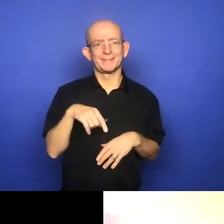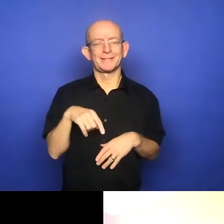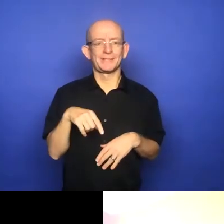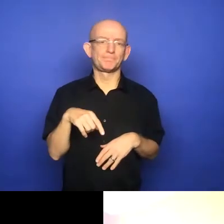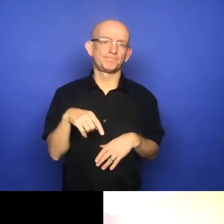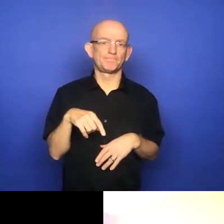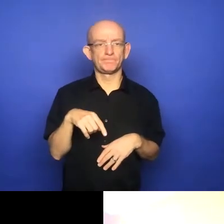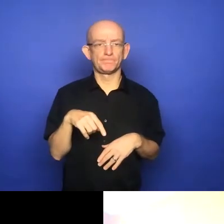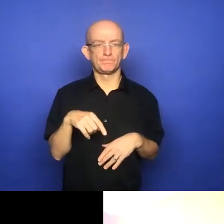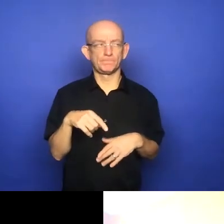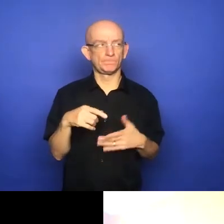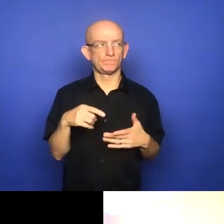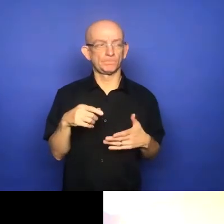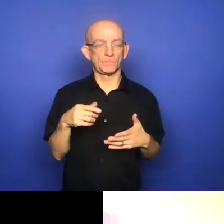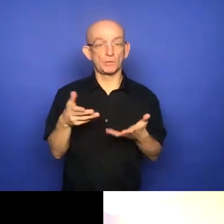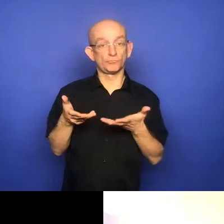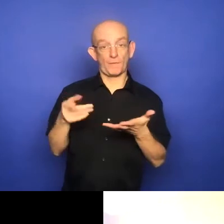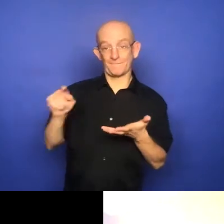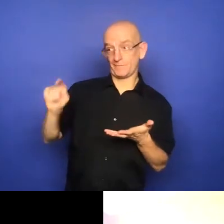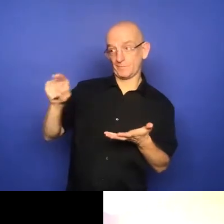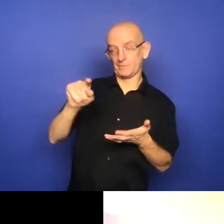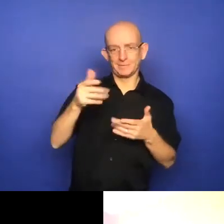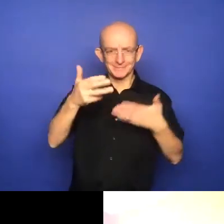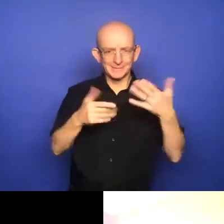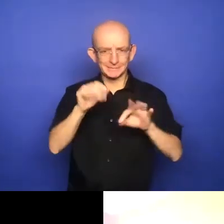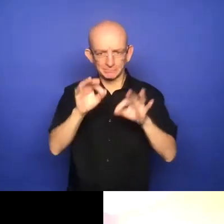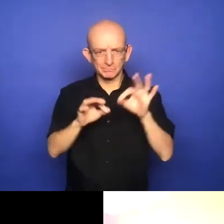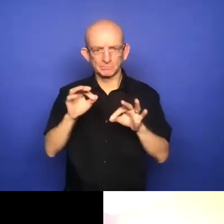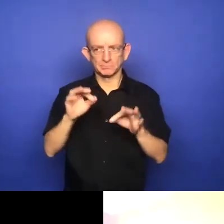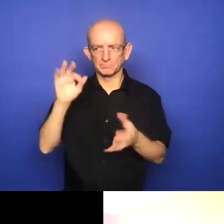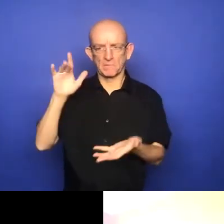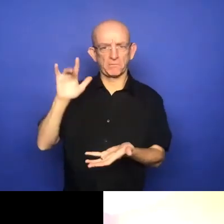, services were lacking that our statistics, the Kenya